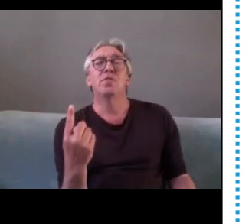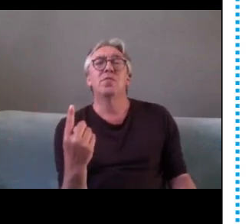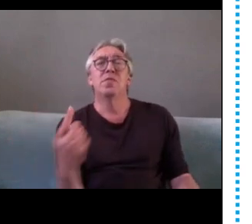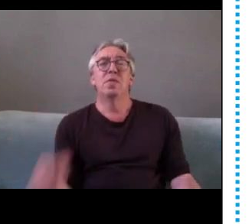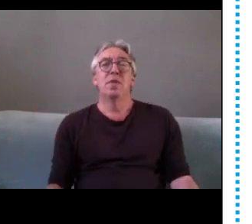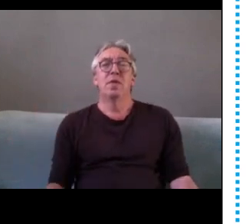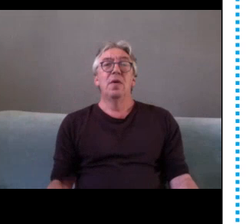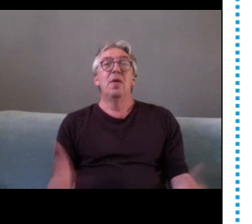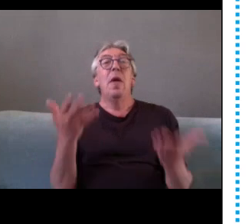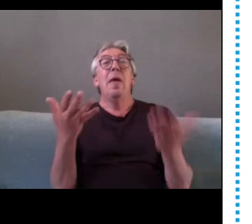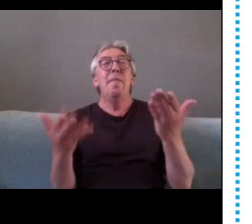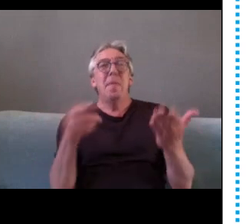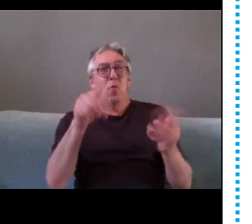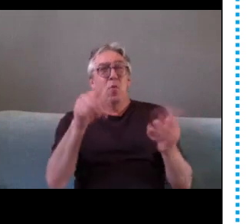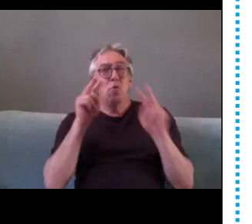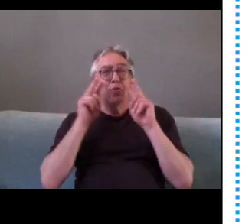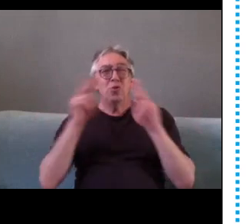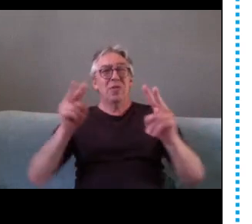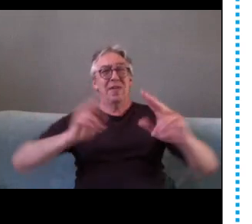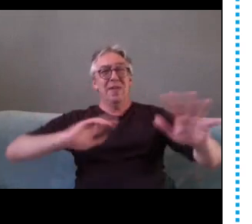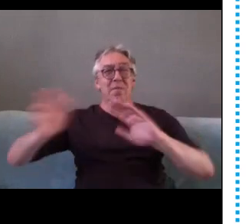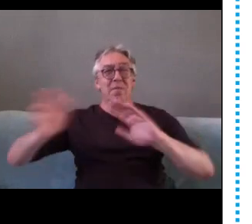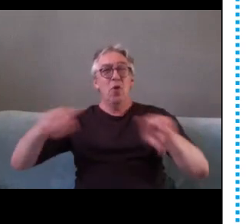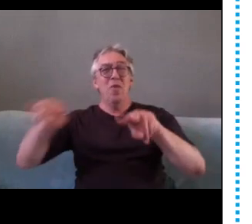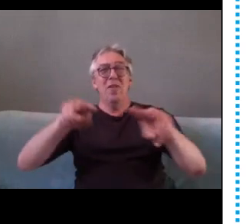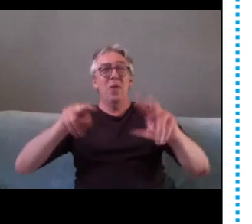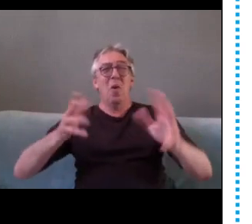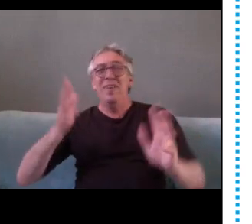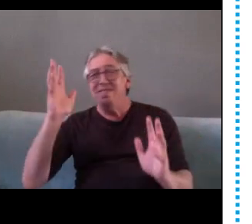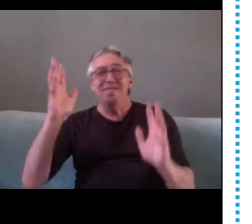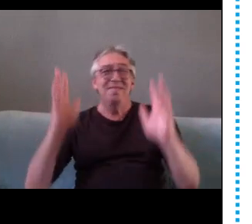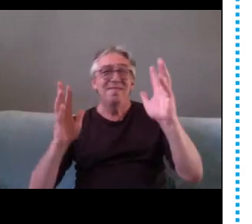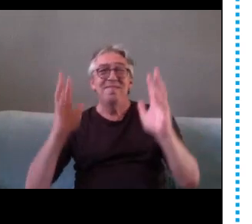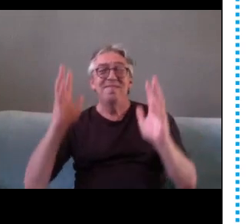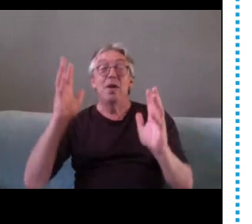in the sign language interpreter video but we've checked the connexion